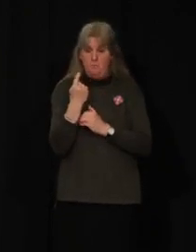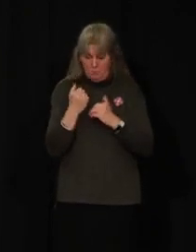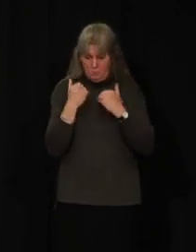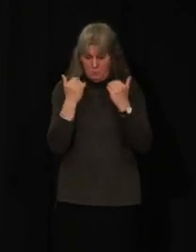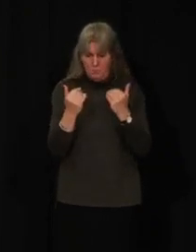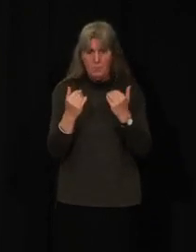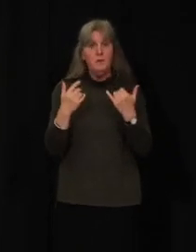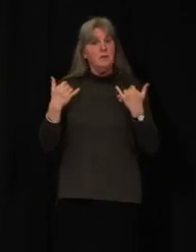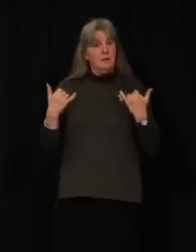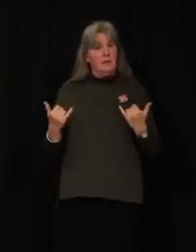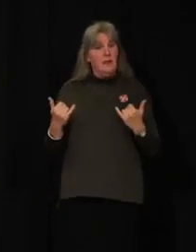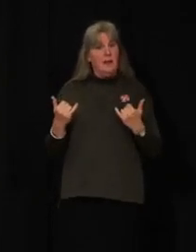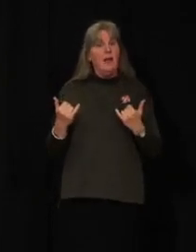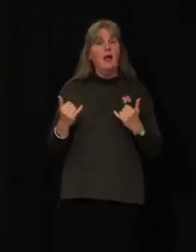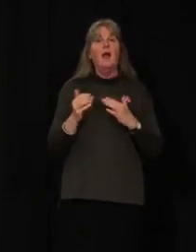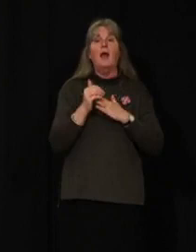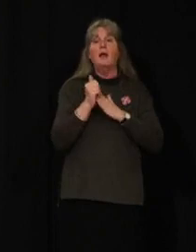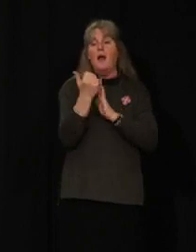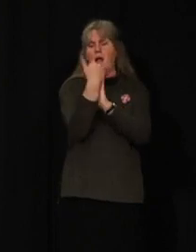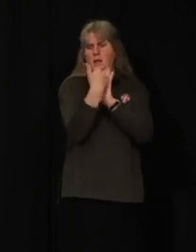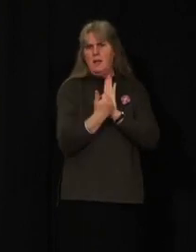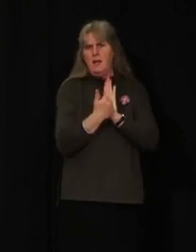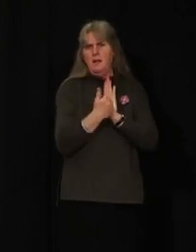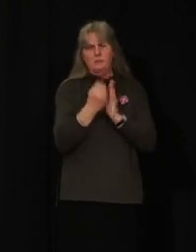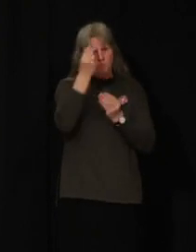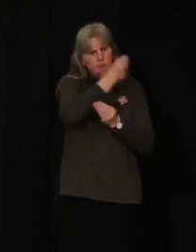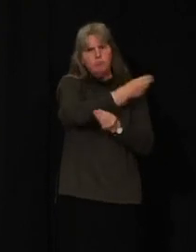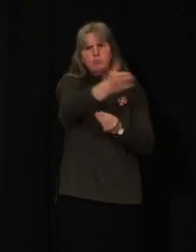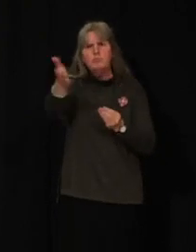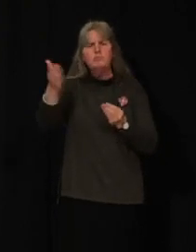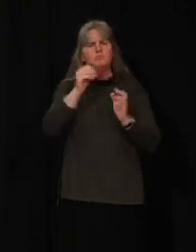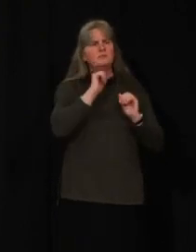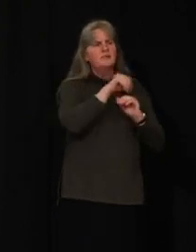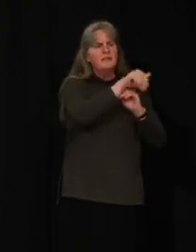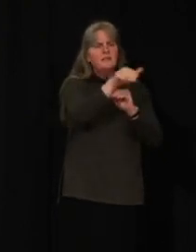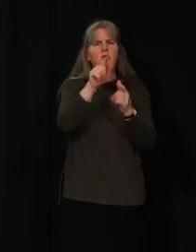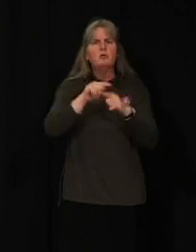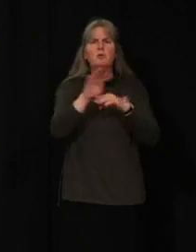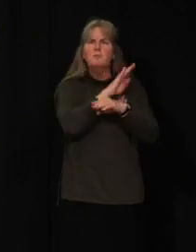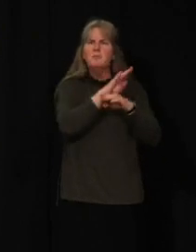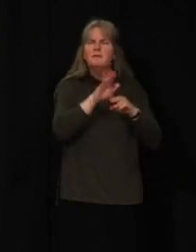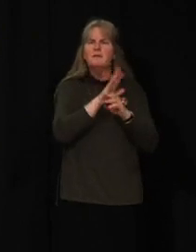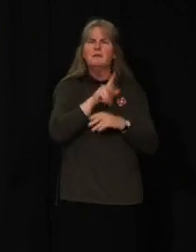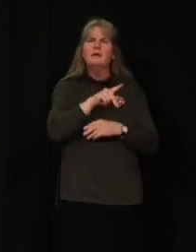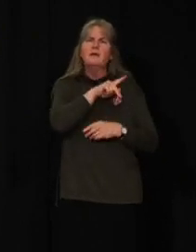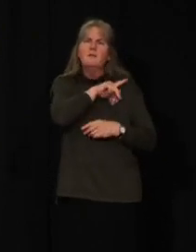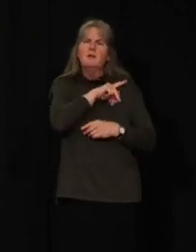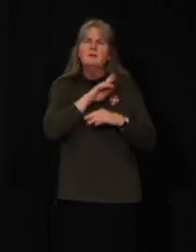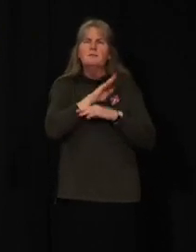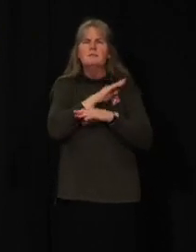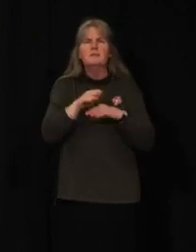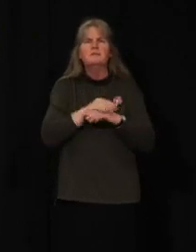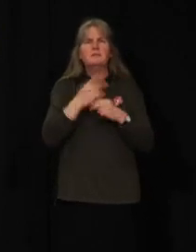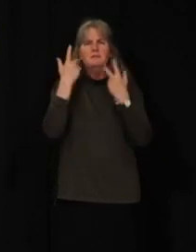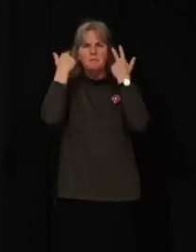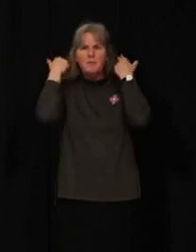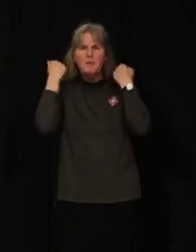As of today, guidelines will be released to businesses who provide personal services such as hair salons, tattoo artists,